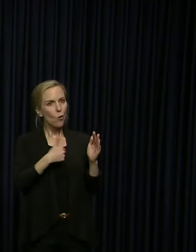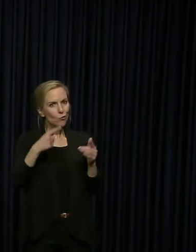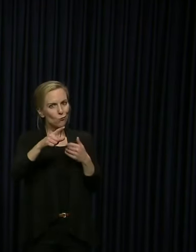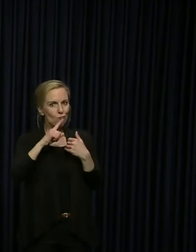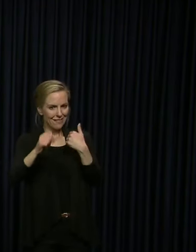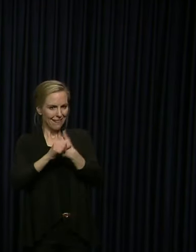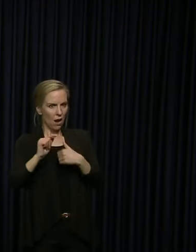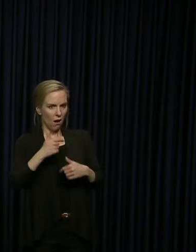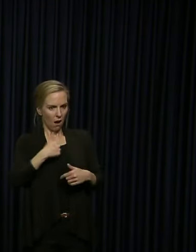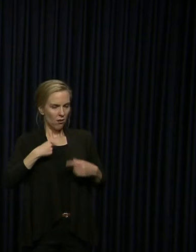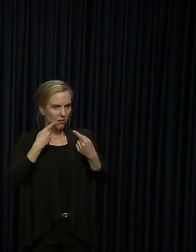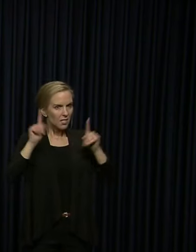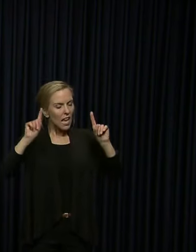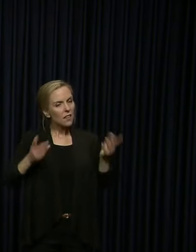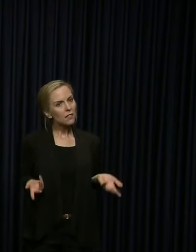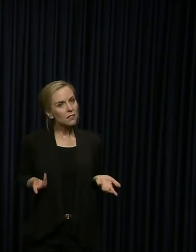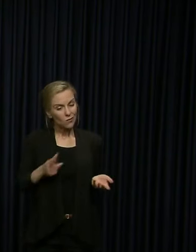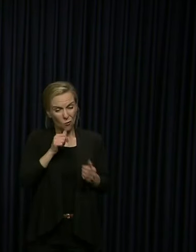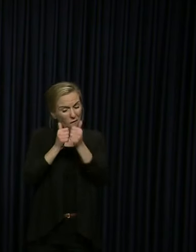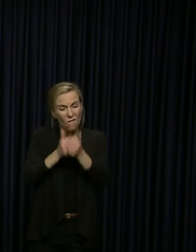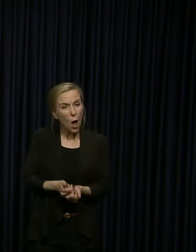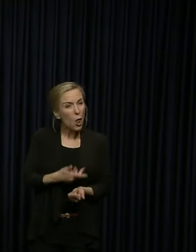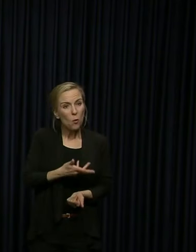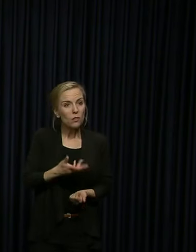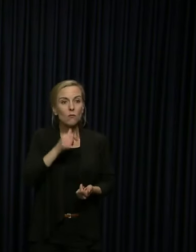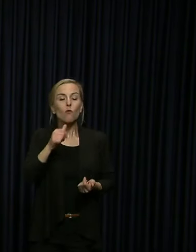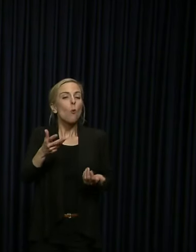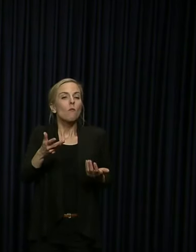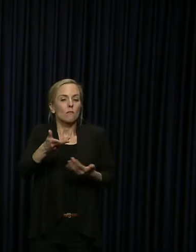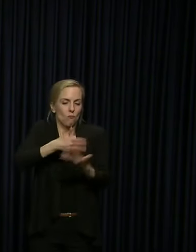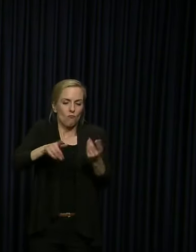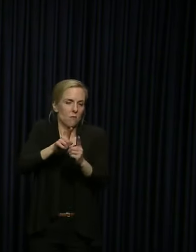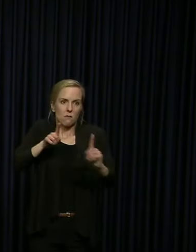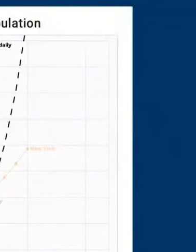THEM SO THAT THEY ARE HELPFUL AND NOT PERHAPS HARMFUL, BUT I